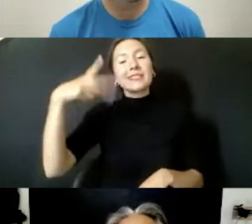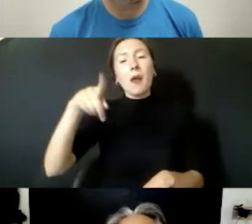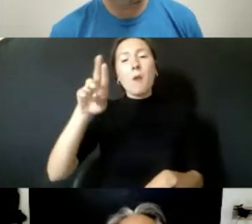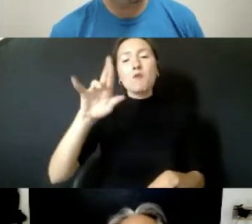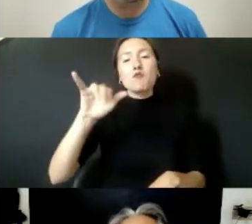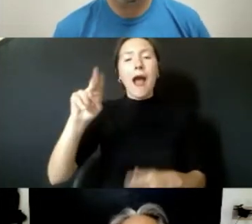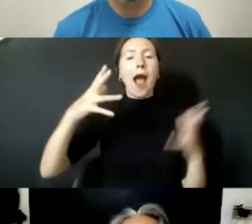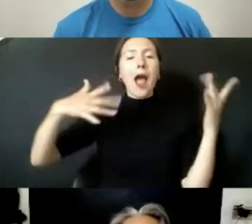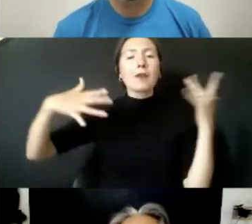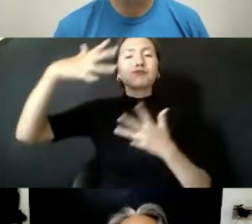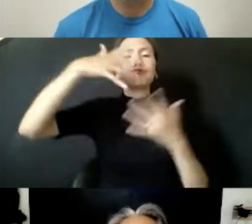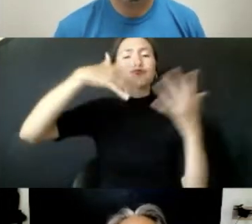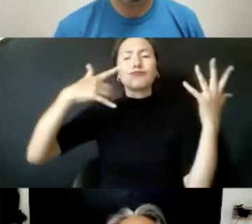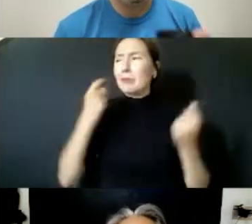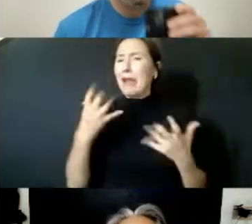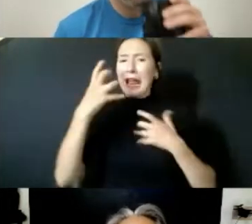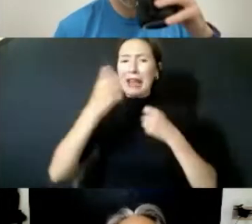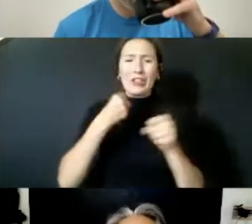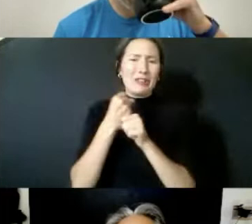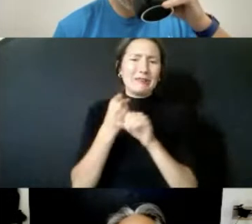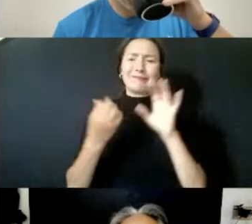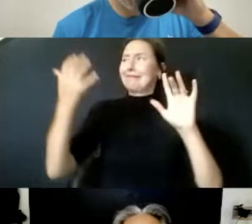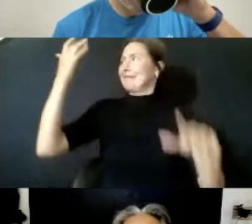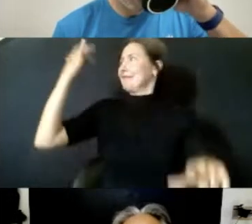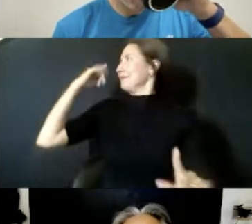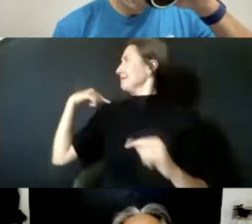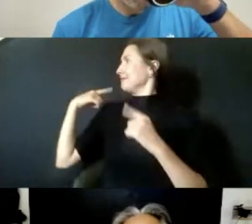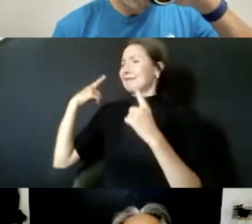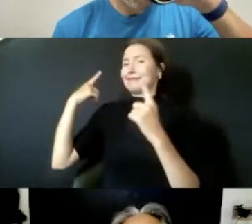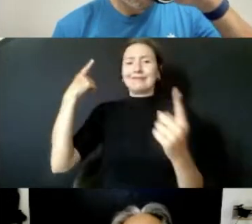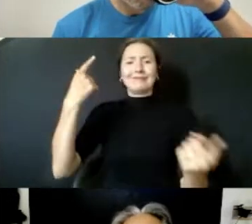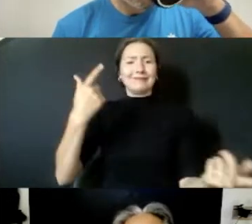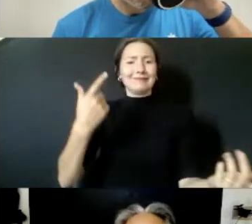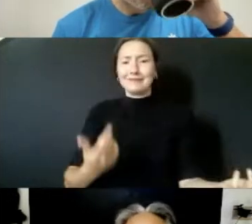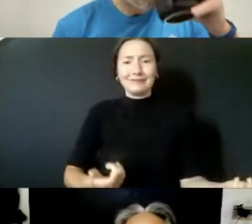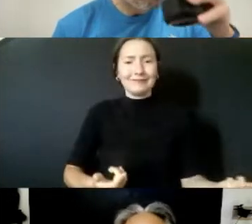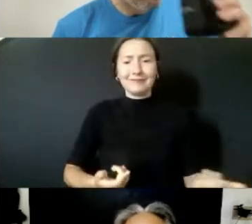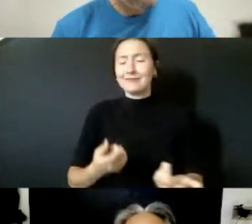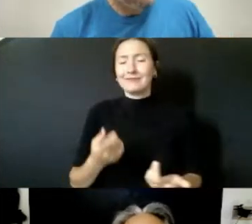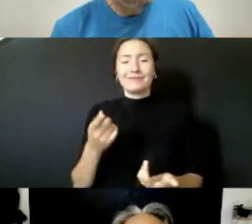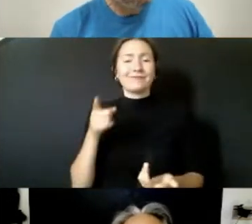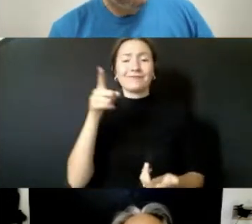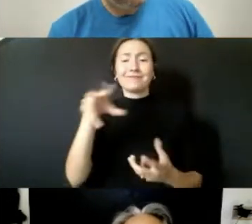years like back in my conference days um just kind of hanging out there with all the all the